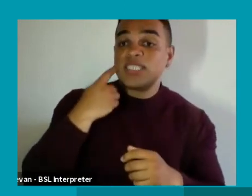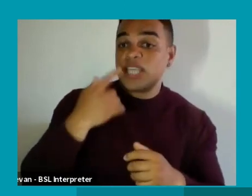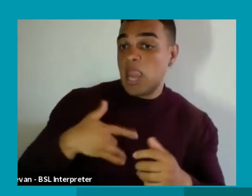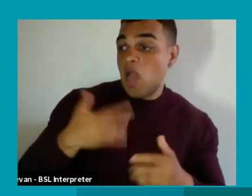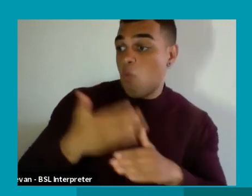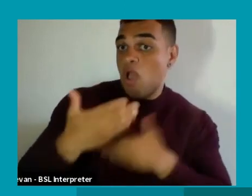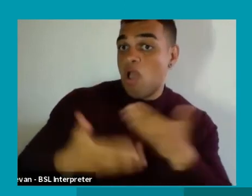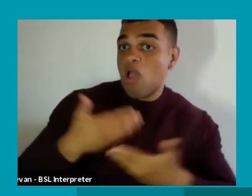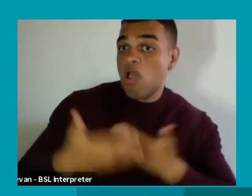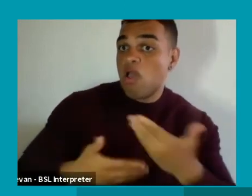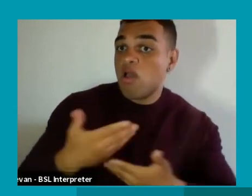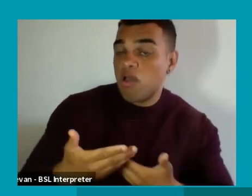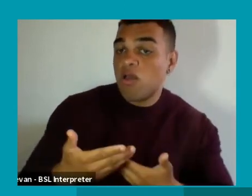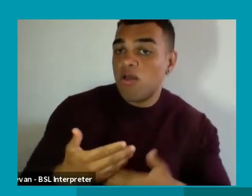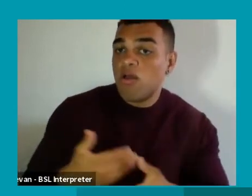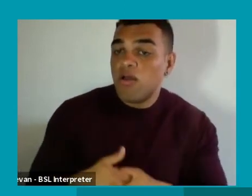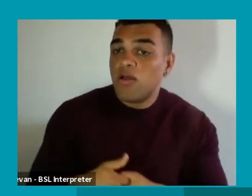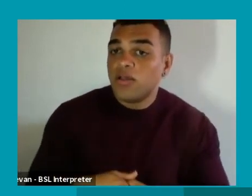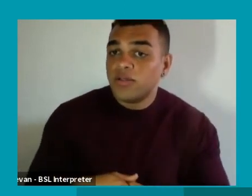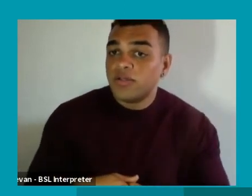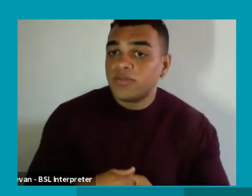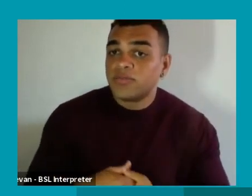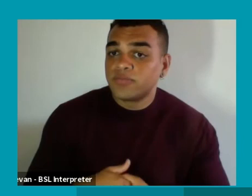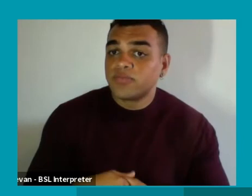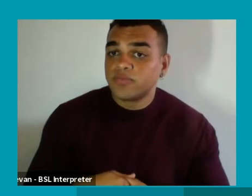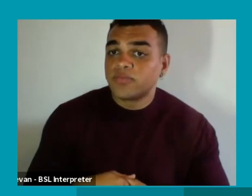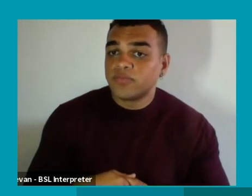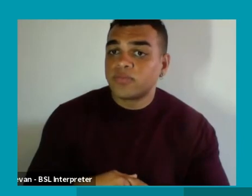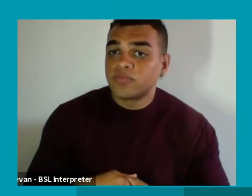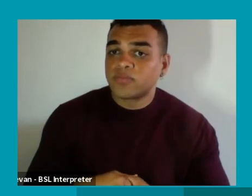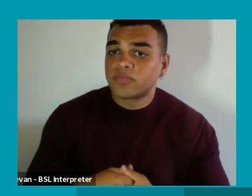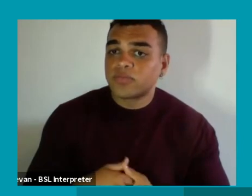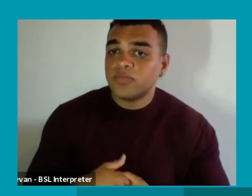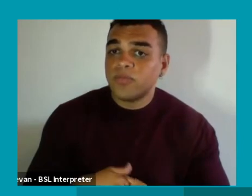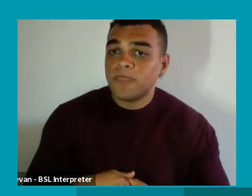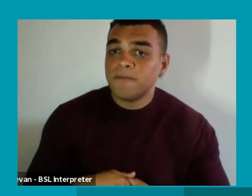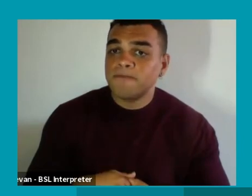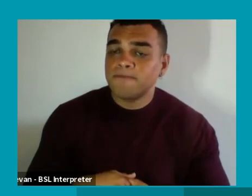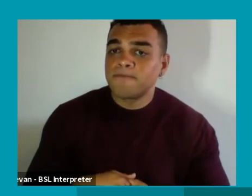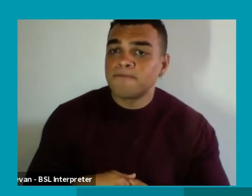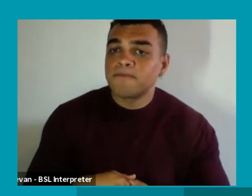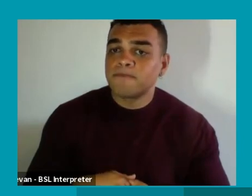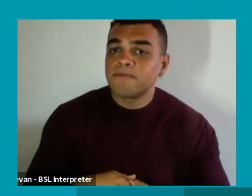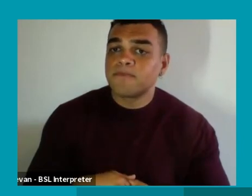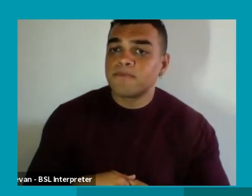which was often referred to as the guaranteed interview scheme as well. In fact, guaranteed interviews have gone away.